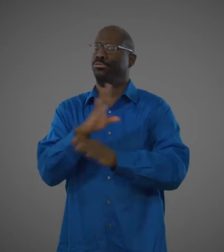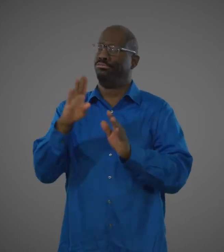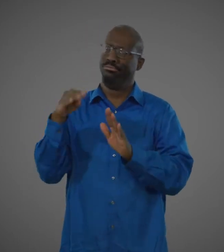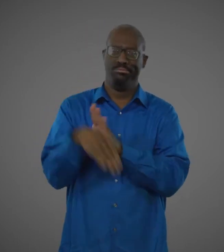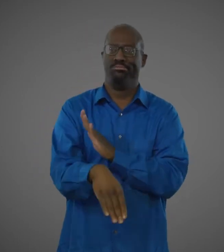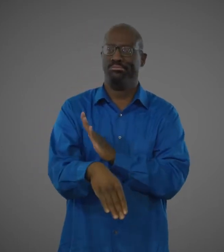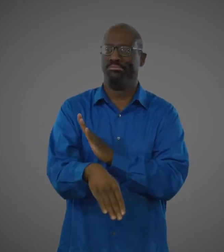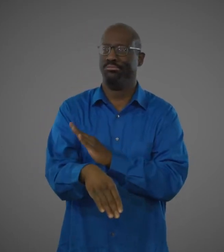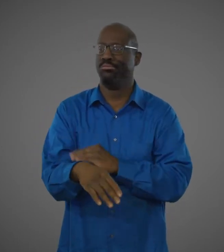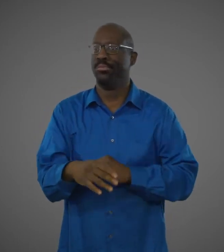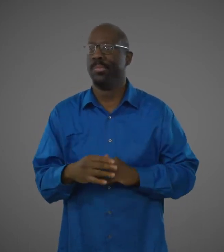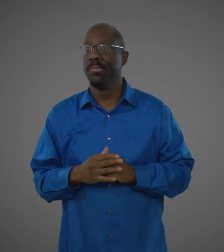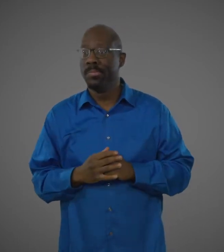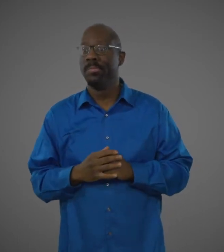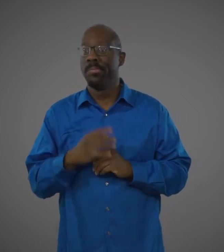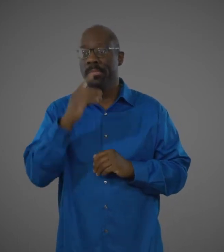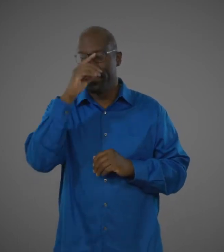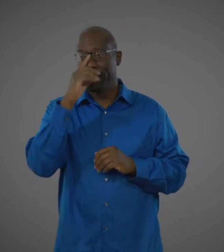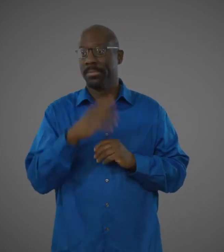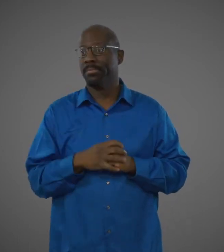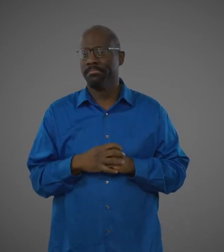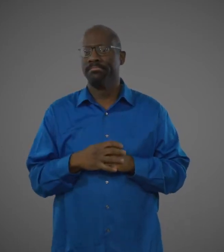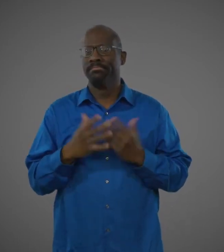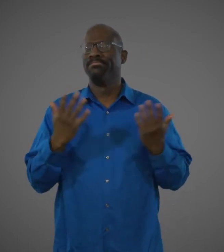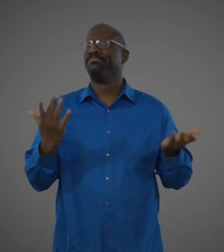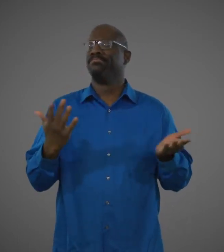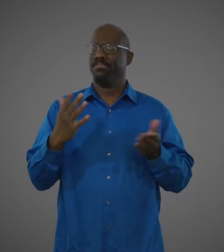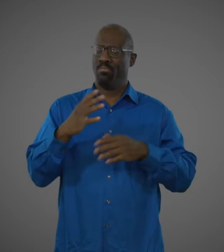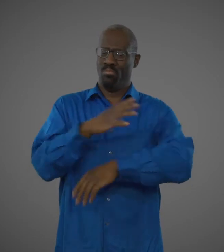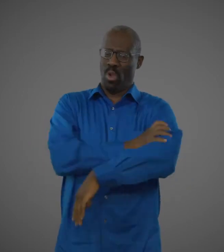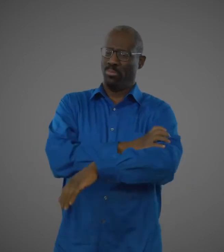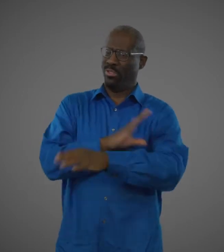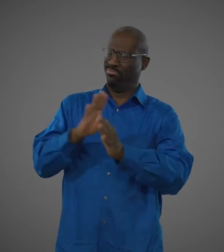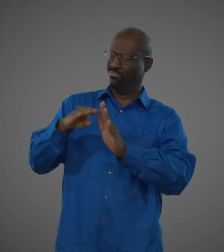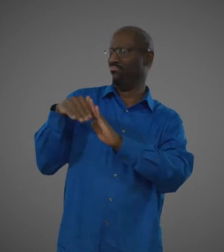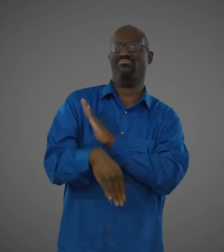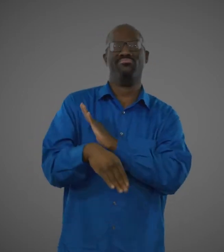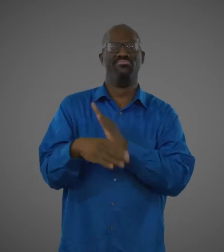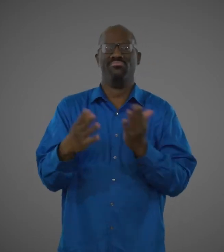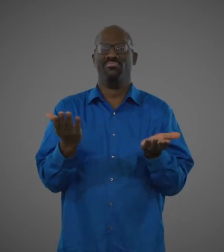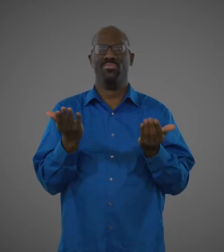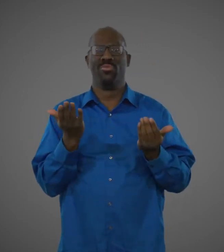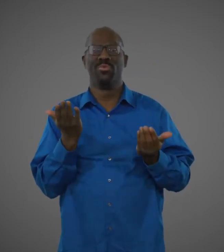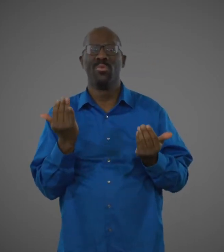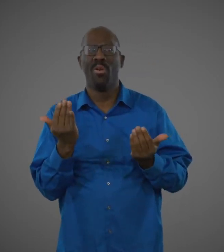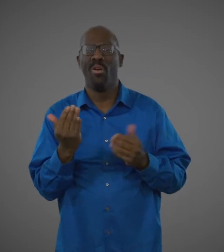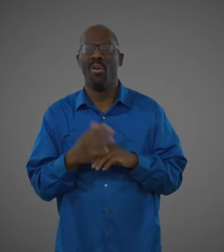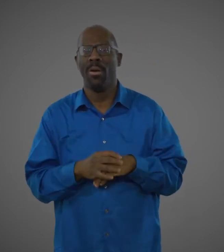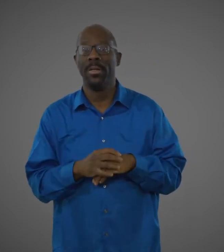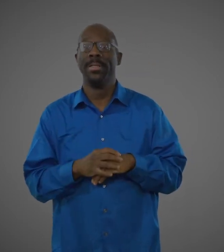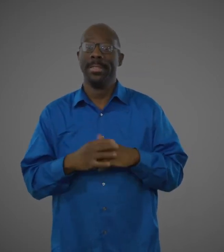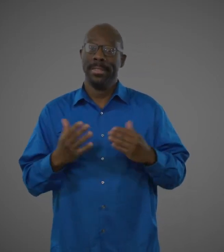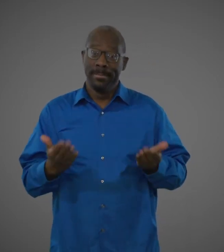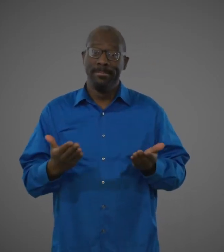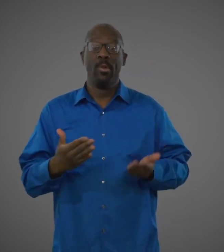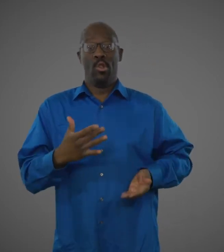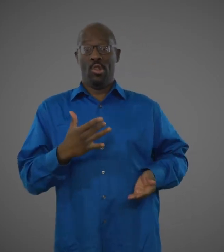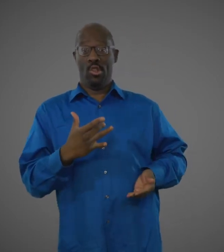your blood pressure can plummet and that would cause fainting. Your blood pressure may go